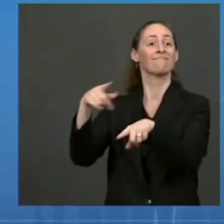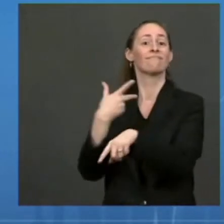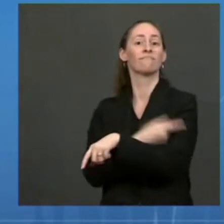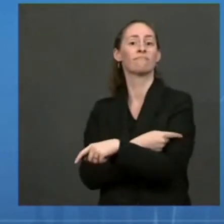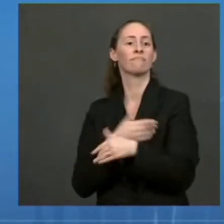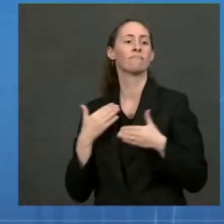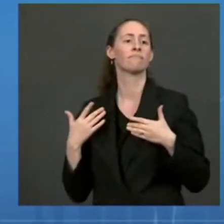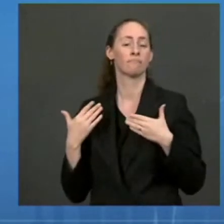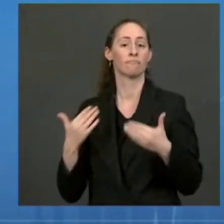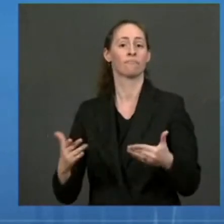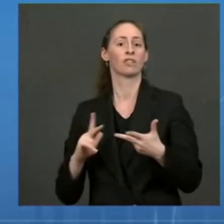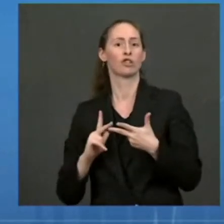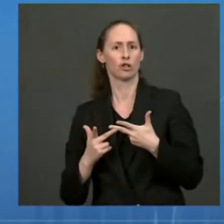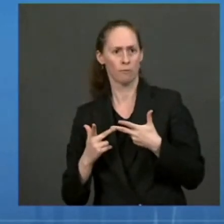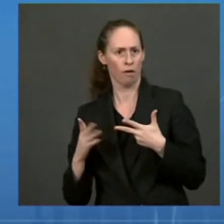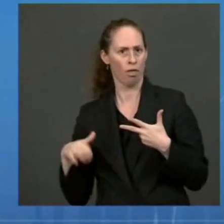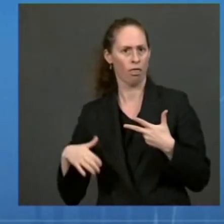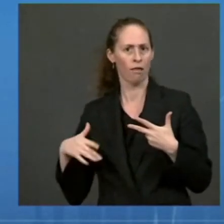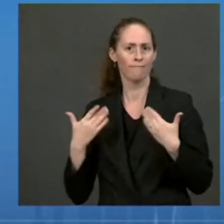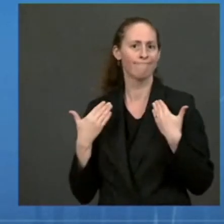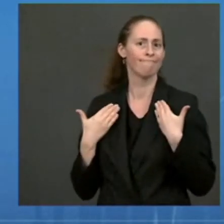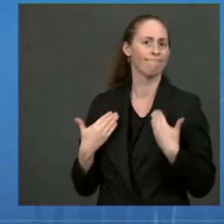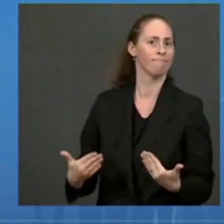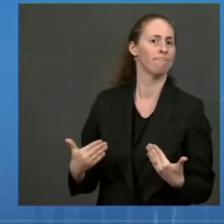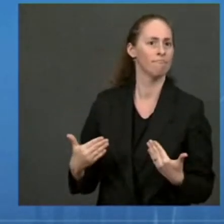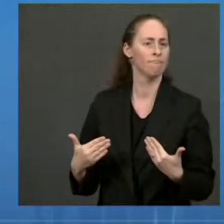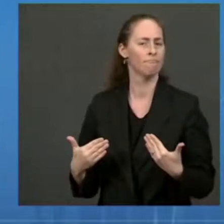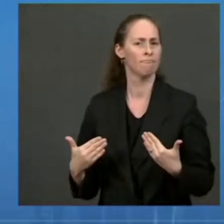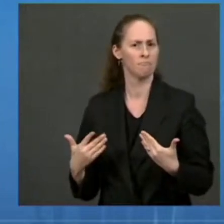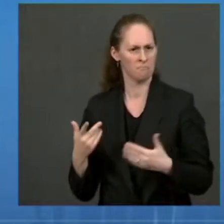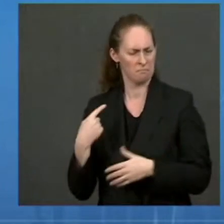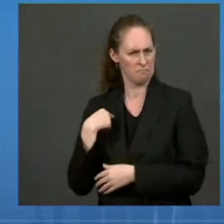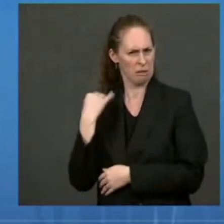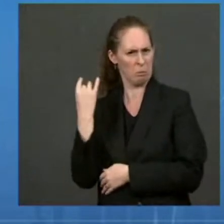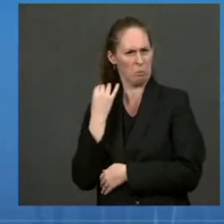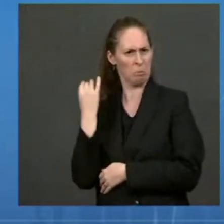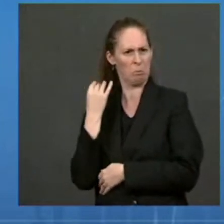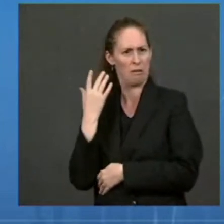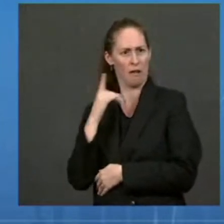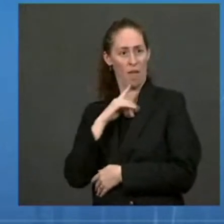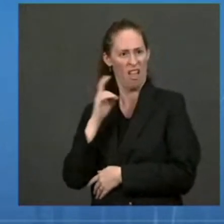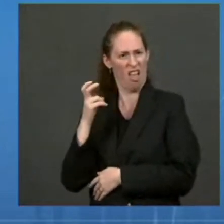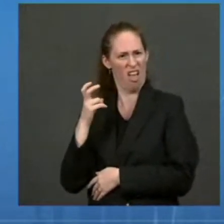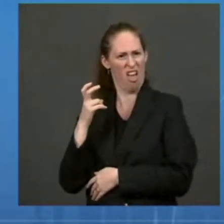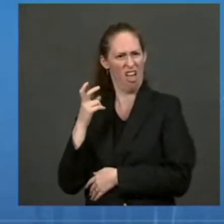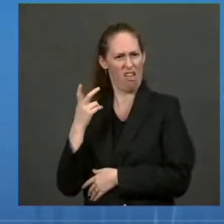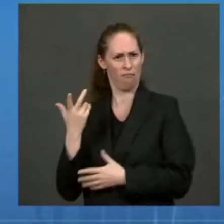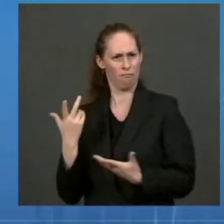REPORTS OF PEOPLE WALKING INTO VACCINATION SITES AND GETTING BOOSTERS, EVEN IF THEY ARE NOT ELIGIBLE YET.